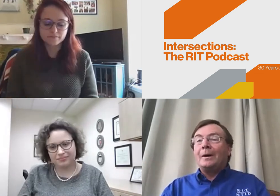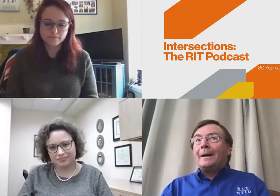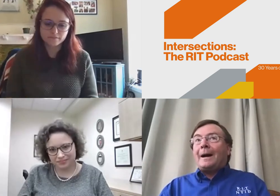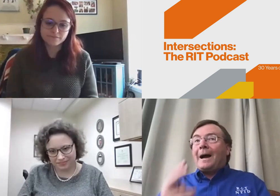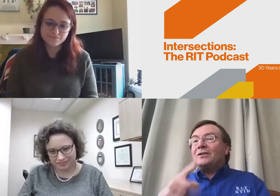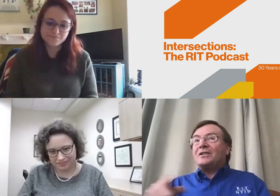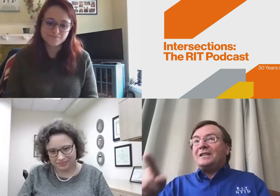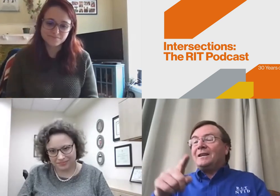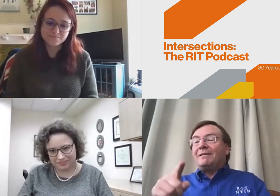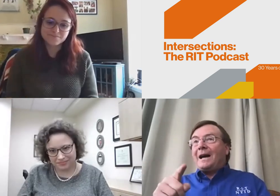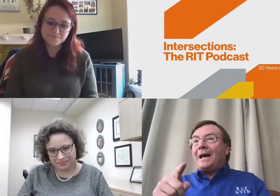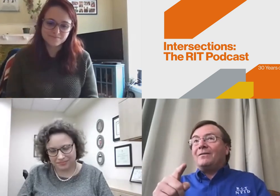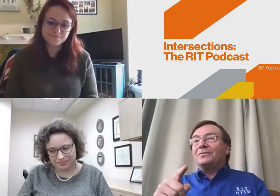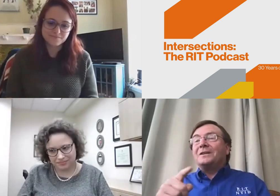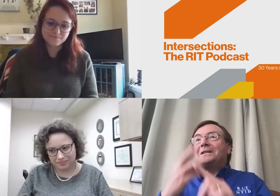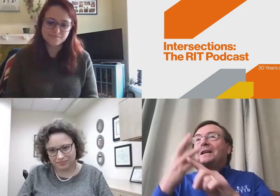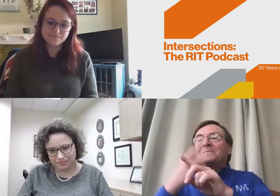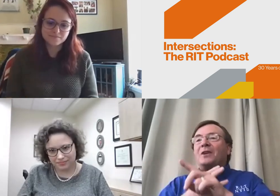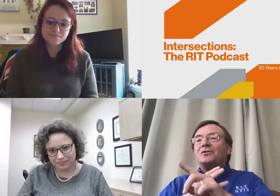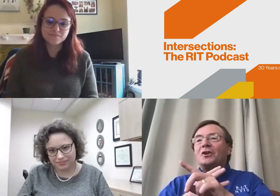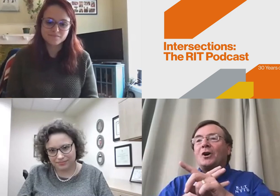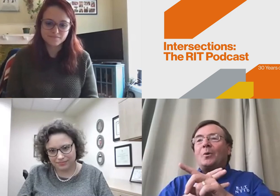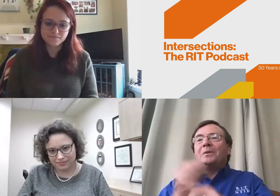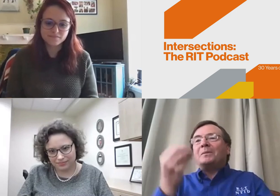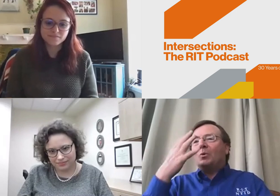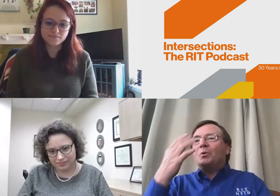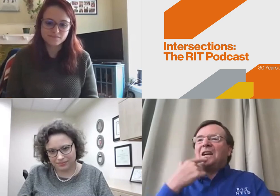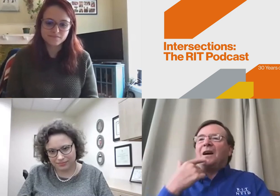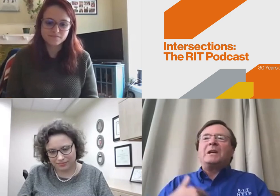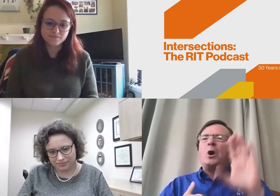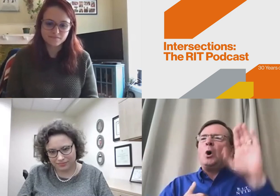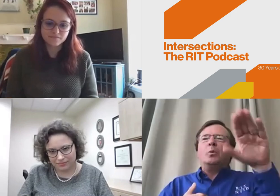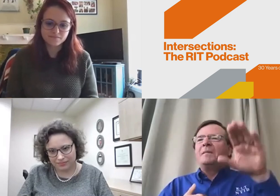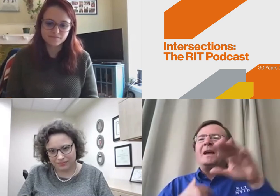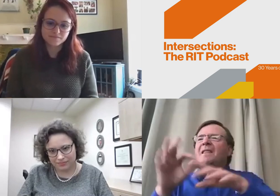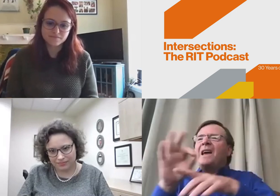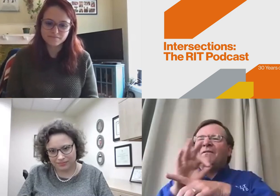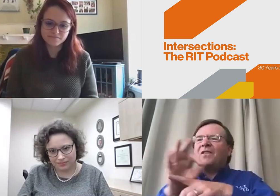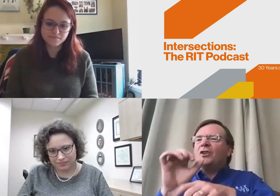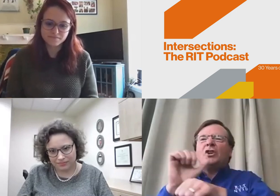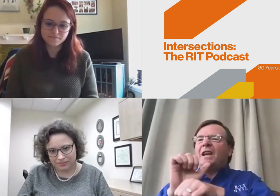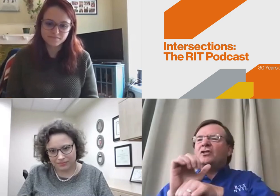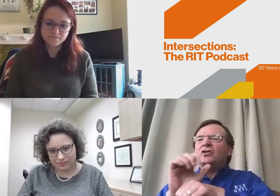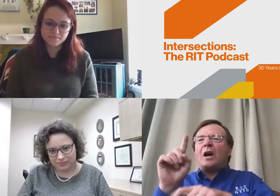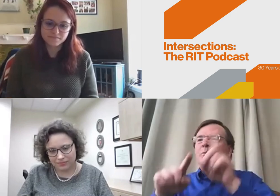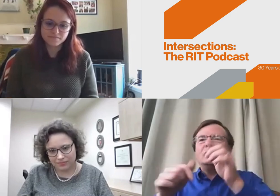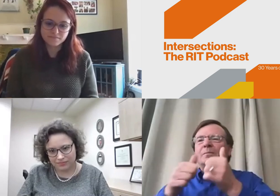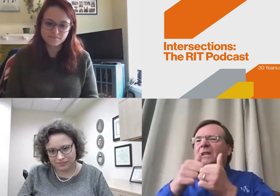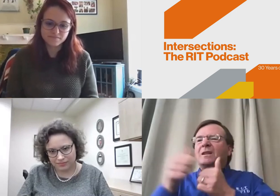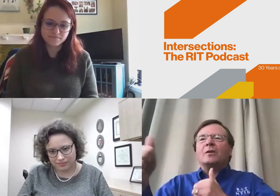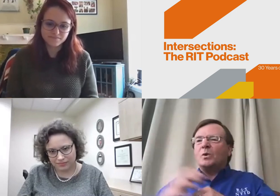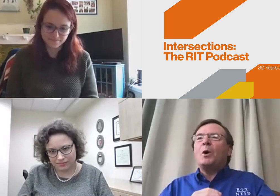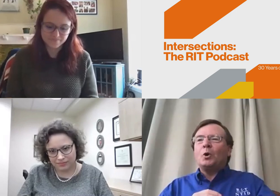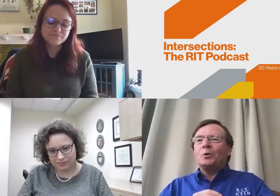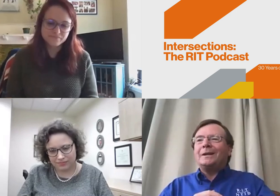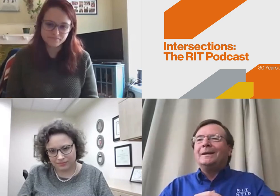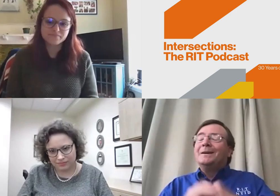So, I just see a lot of -- six months ago, people would tell me, "Oh, that function or that job couldn't be done remotely."